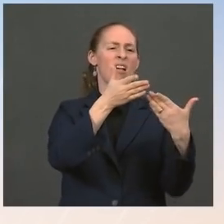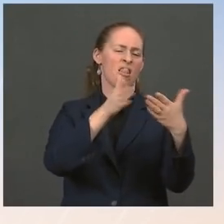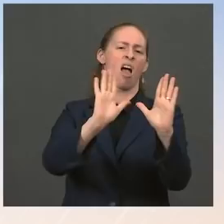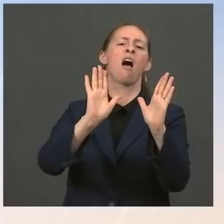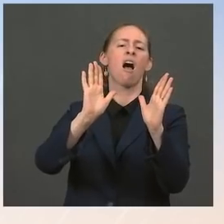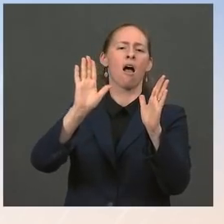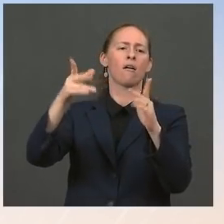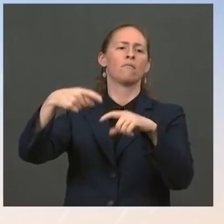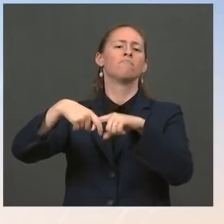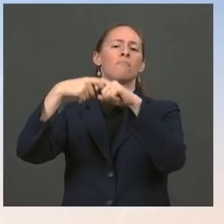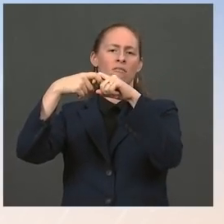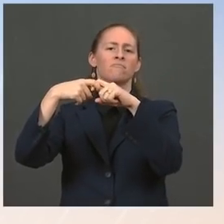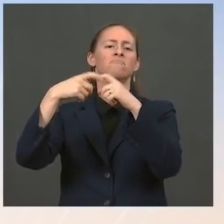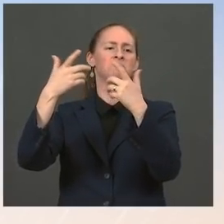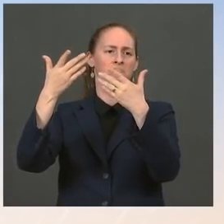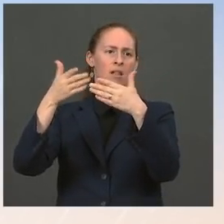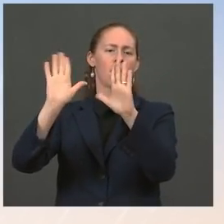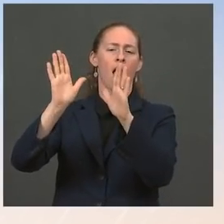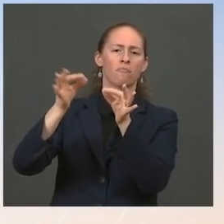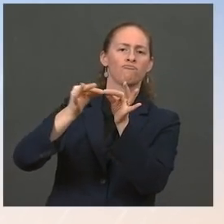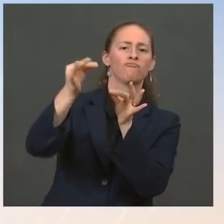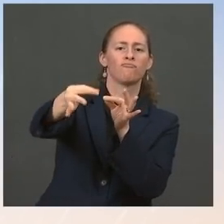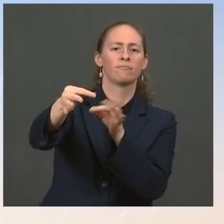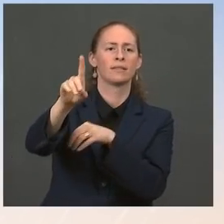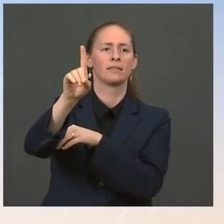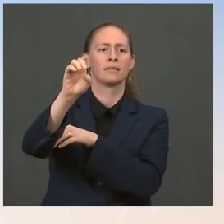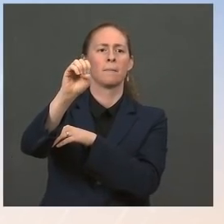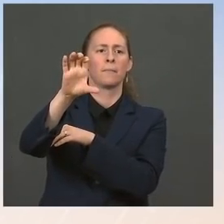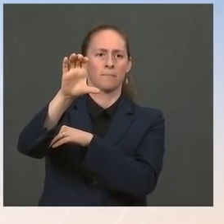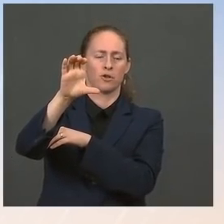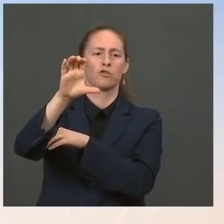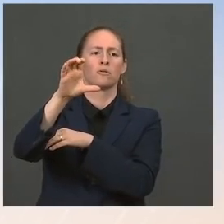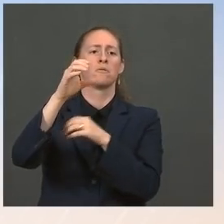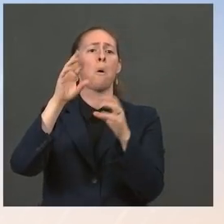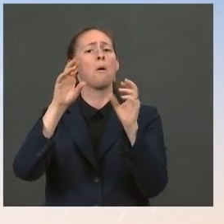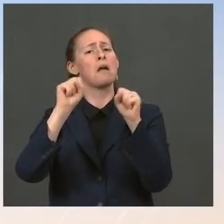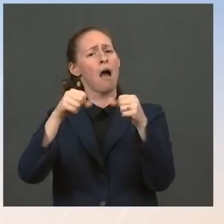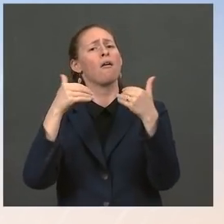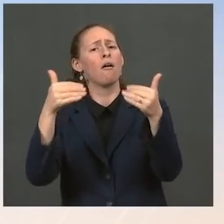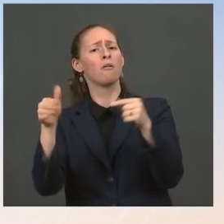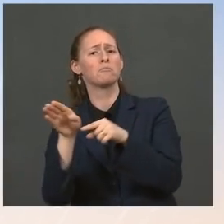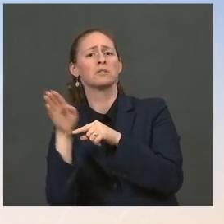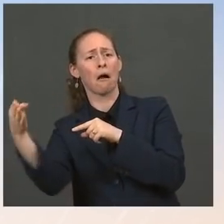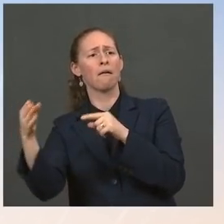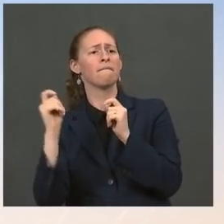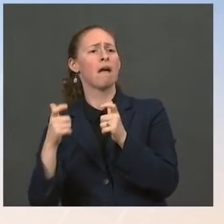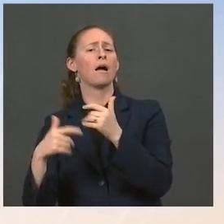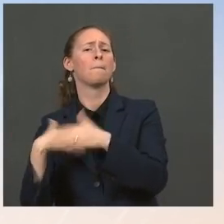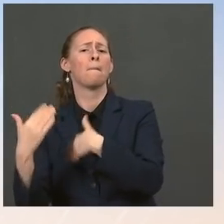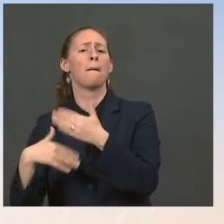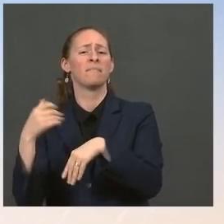or to support a expedited reconciliation process where Democrats would vote to hike it long term.